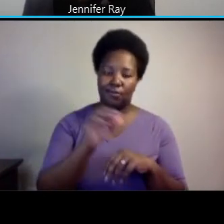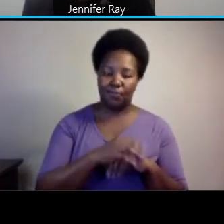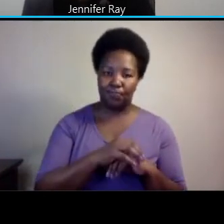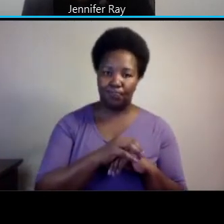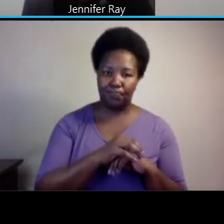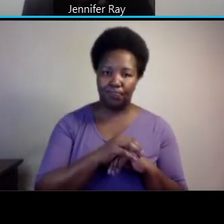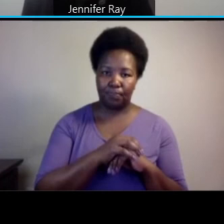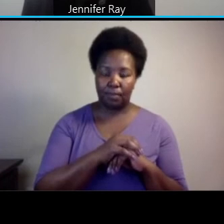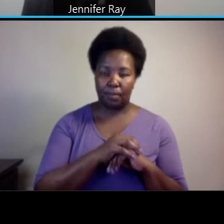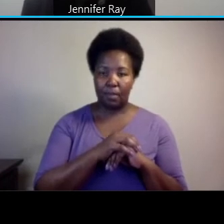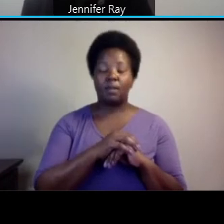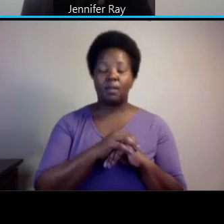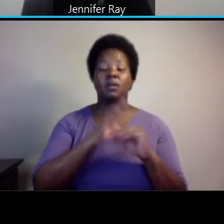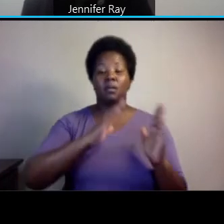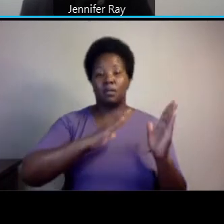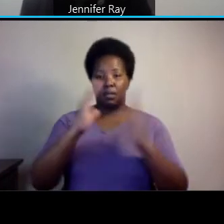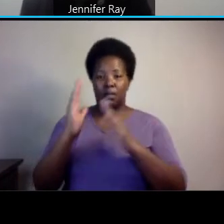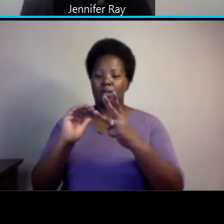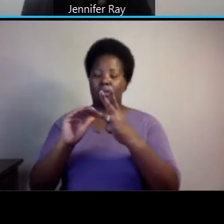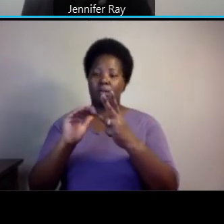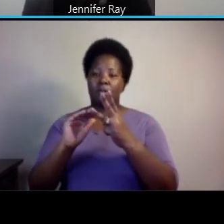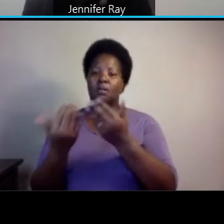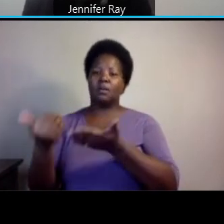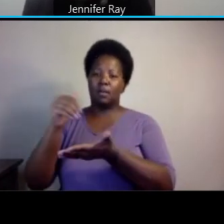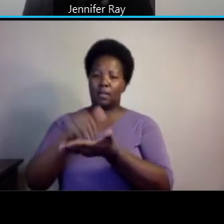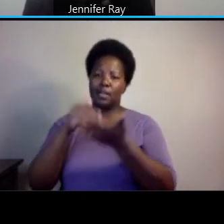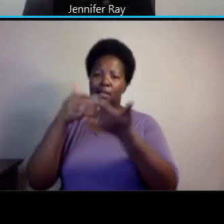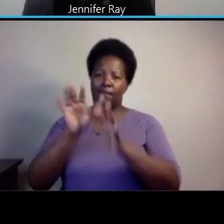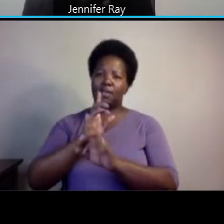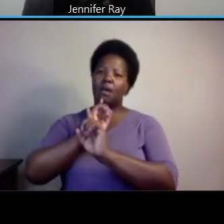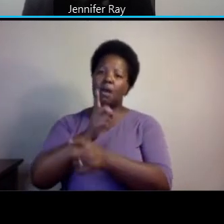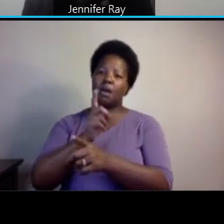similar a question i believe we've answered earlier but just to restate